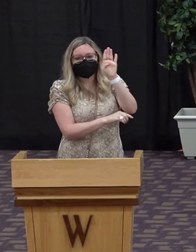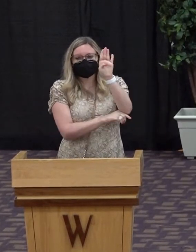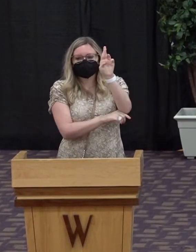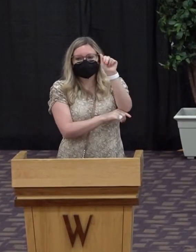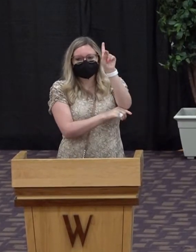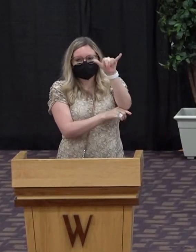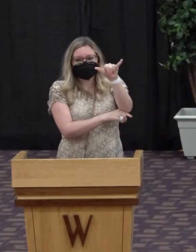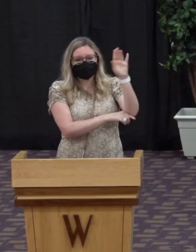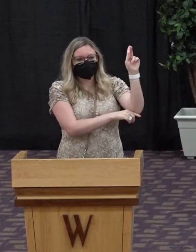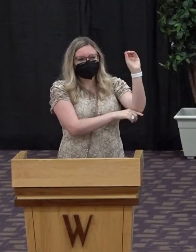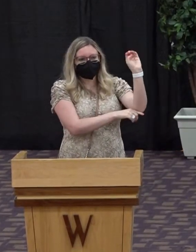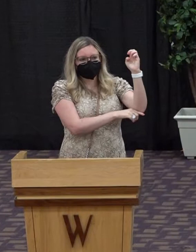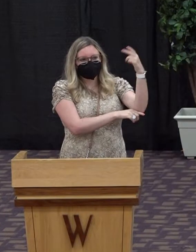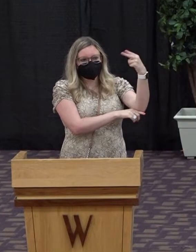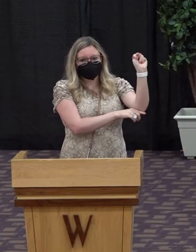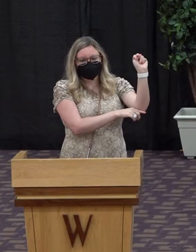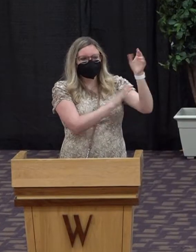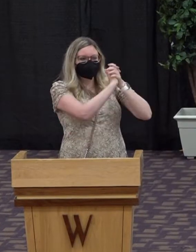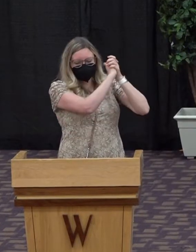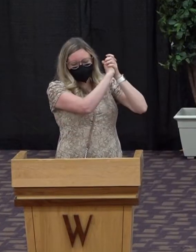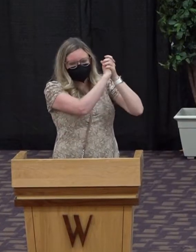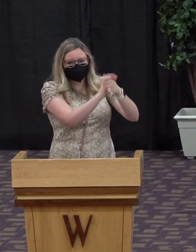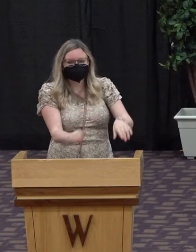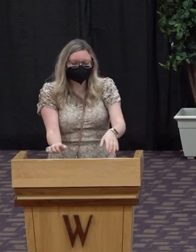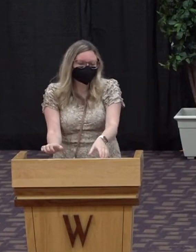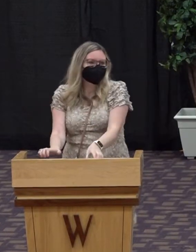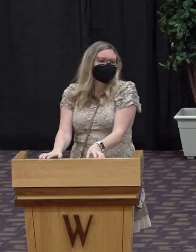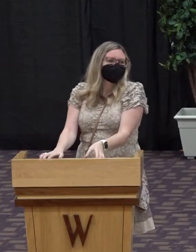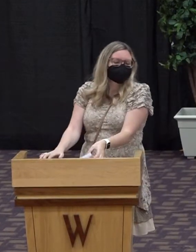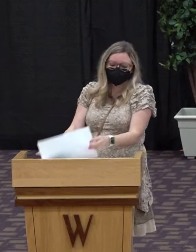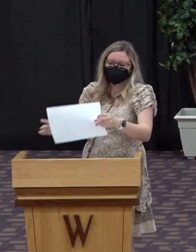Congratulations to Brady Koehn! Congratulations!